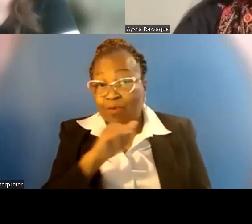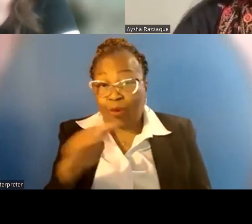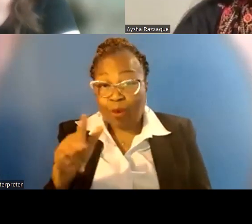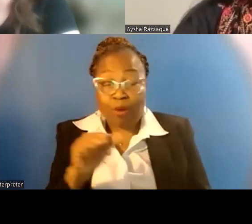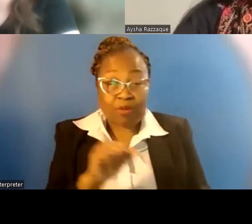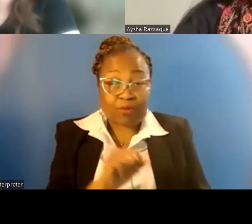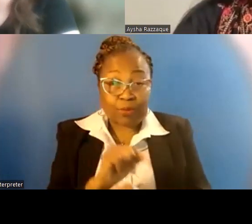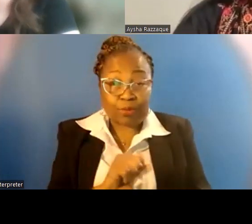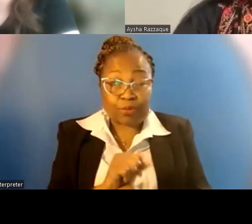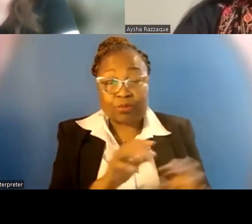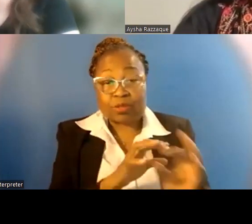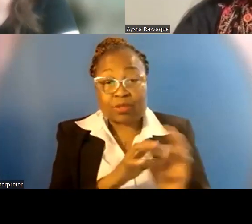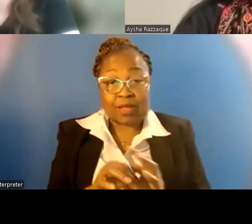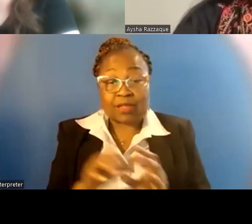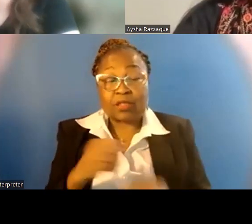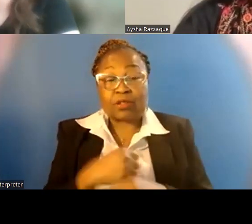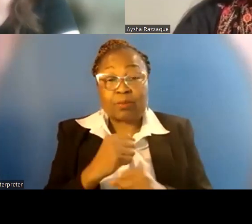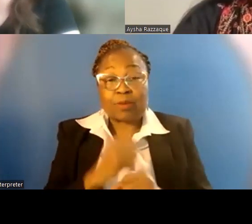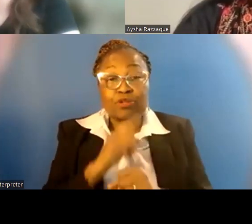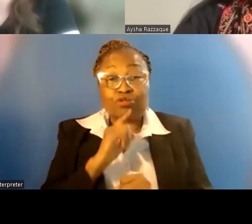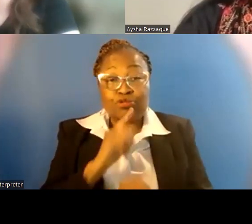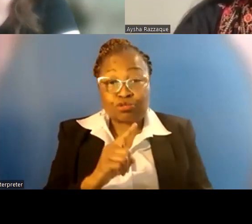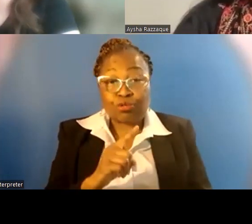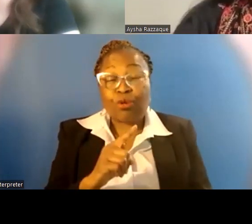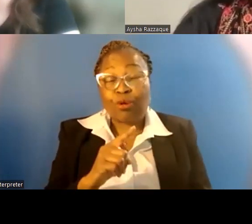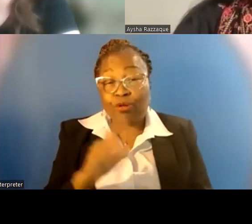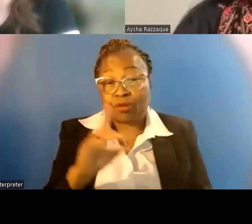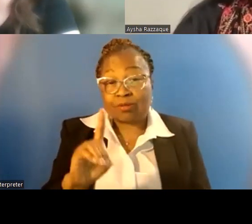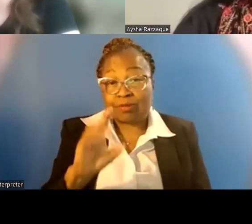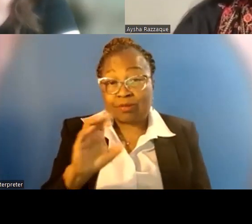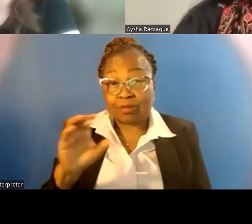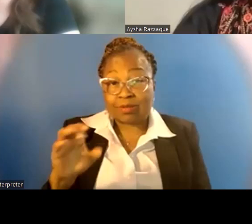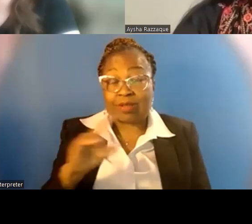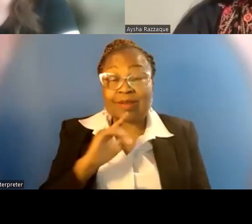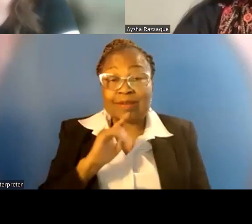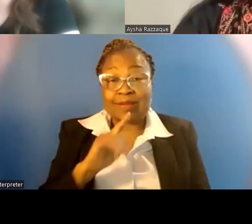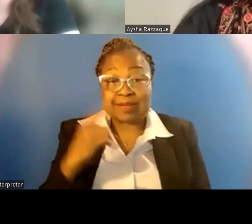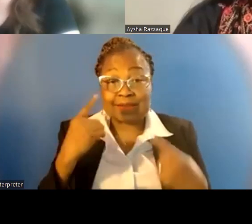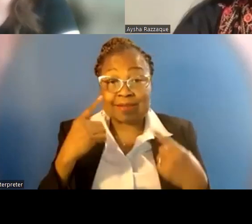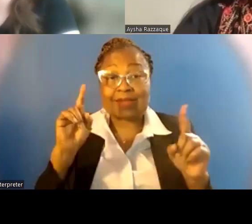with making sure the cultural center is successful and continue on.